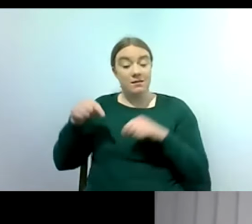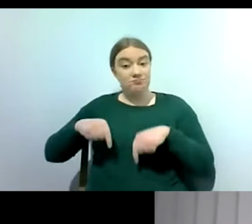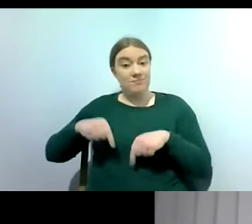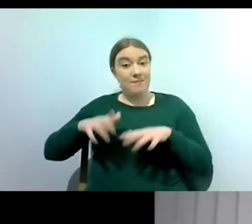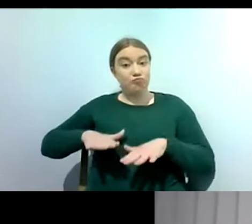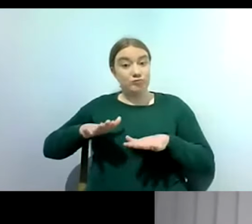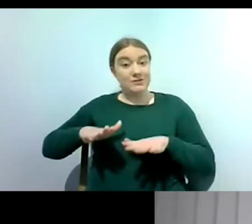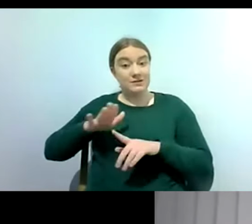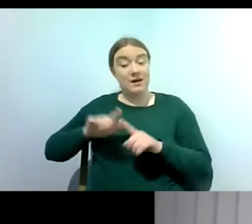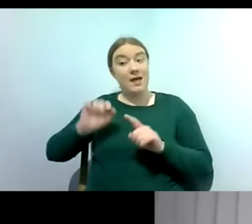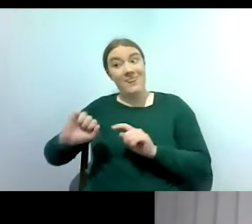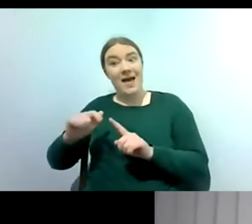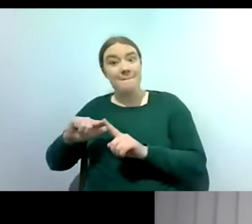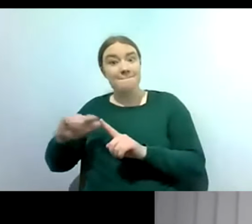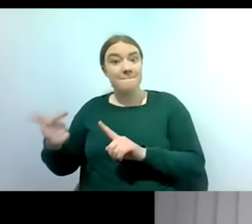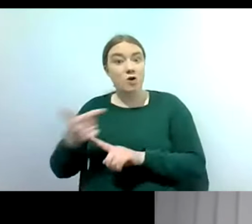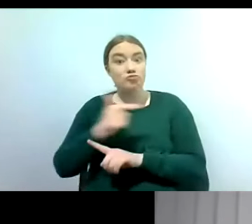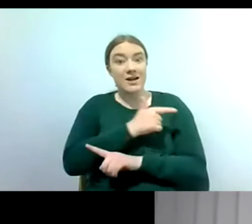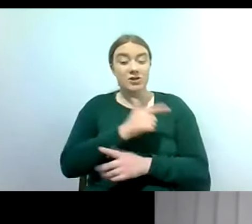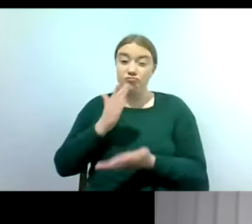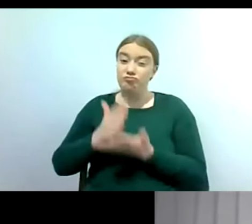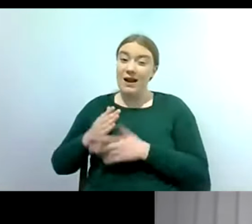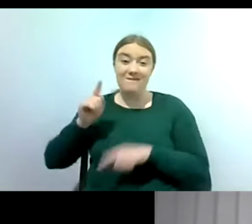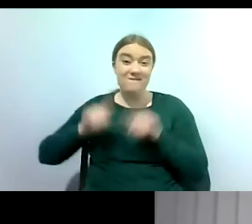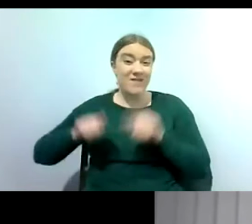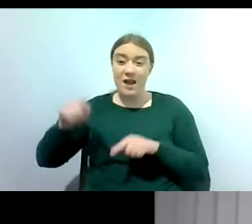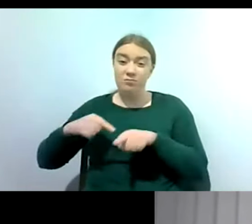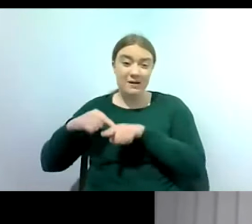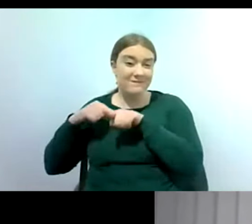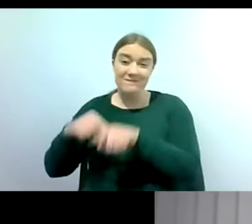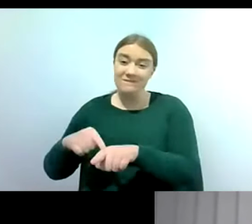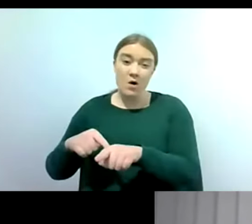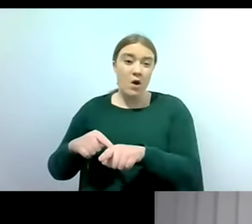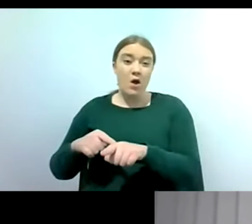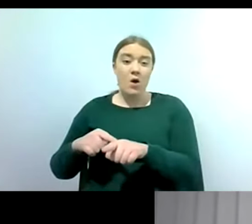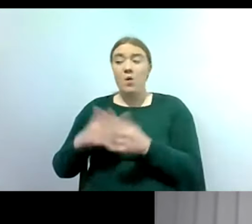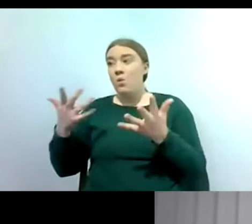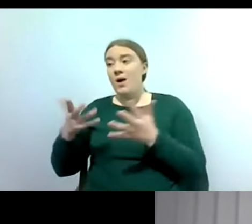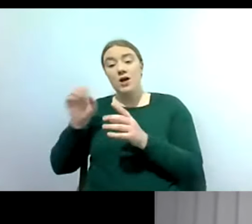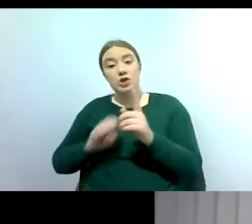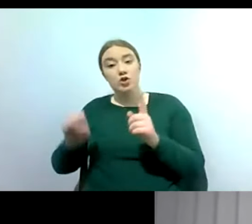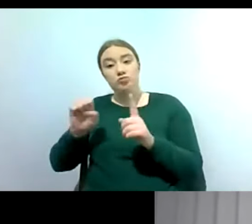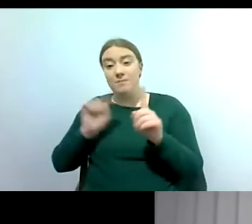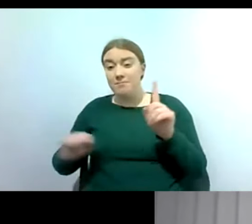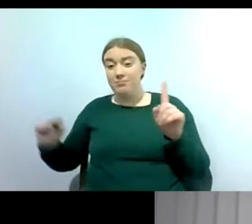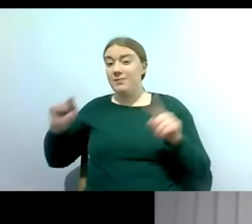migration period varies depending on uh where in europe you're talking um in southern europe